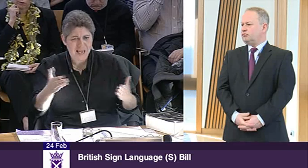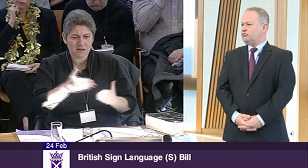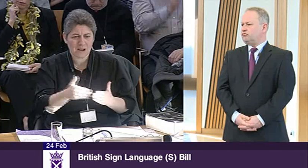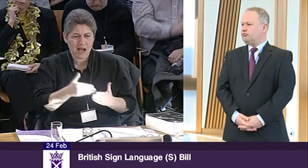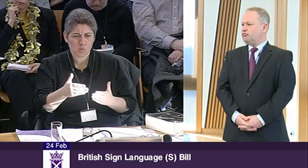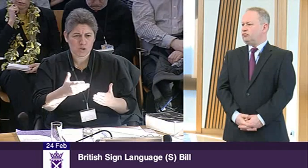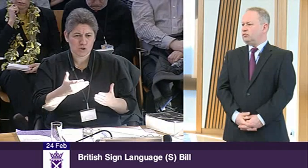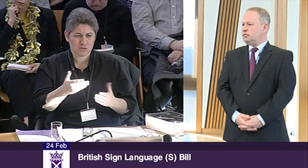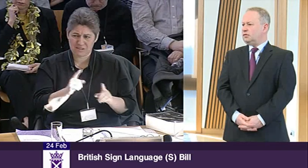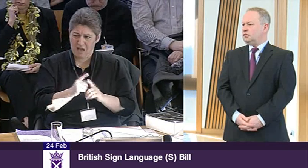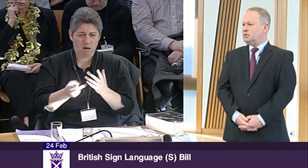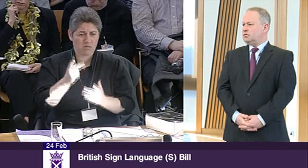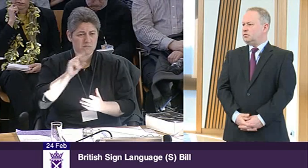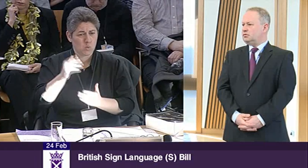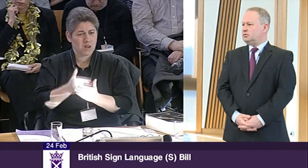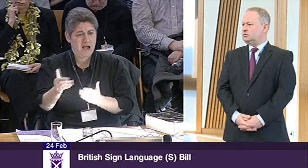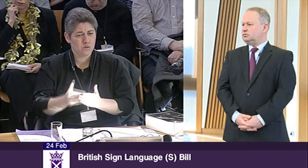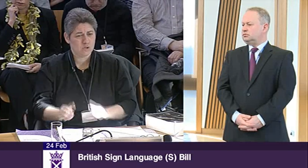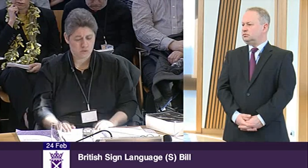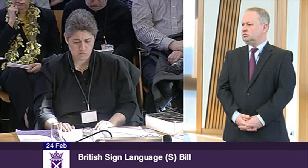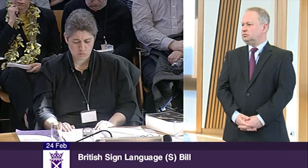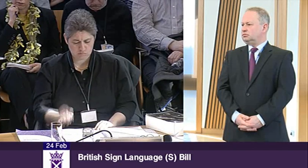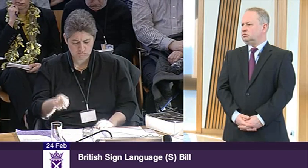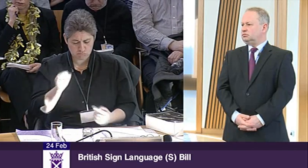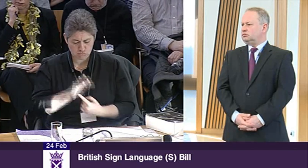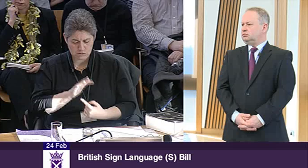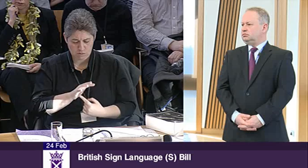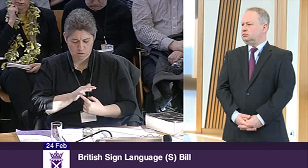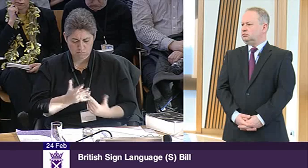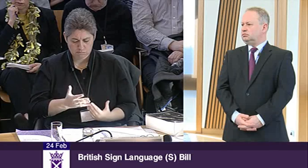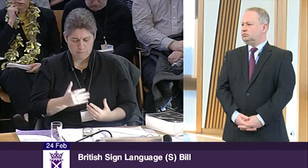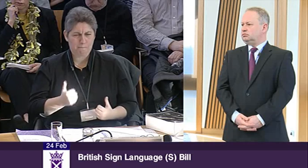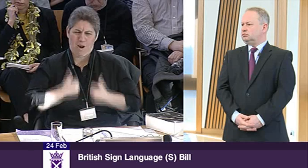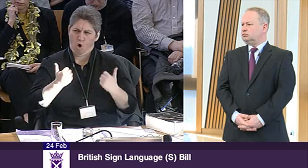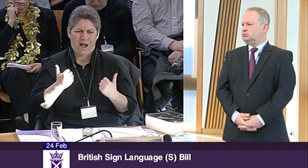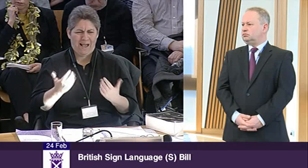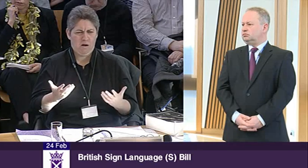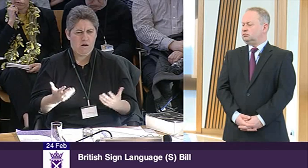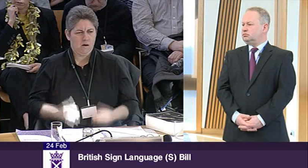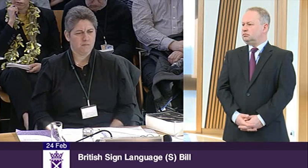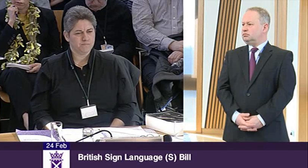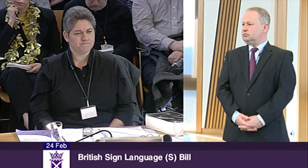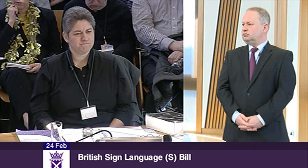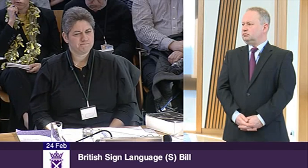acceptance and respect for our language on a par with other spoken languages is really